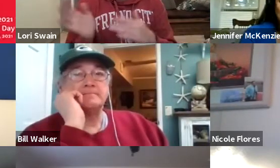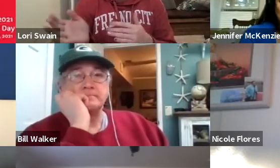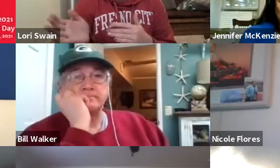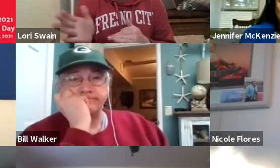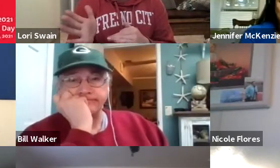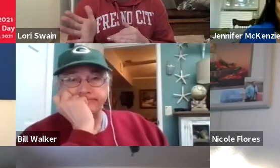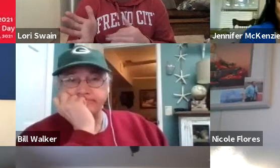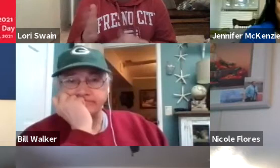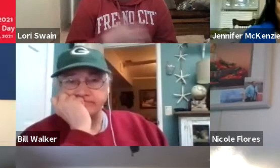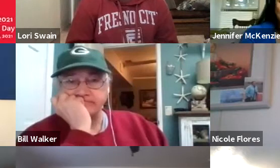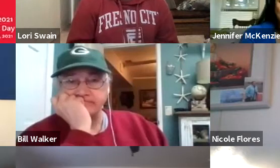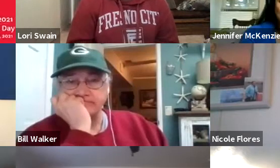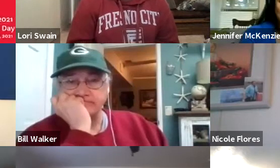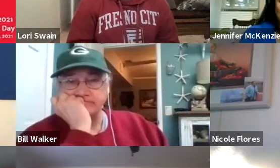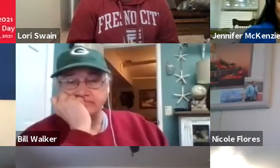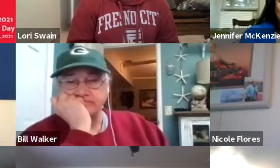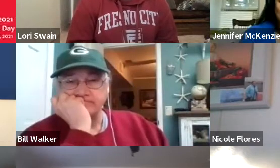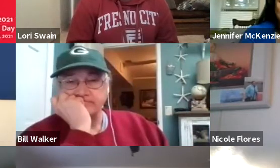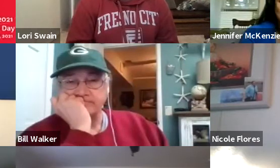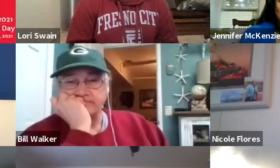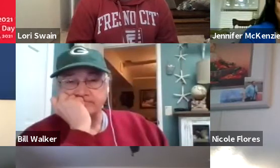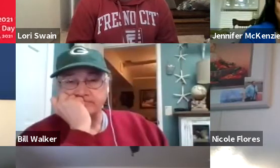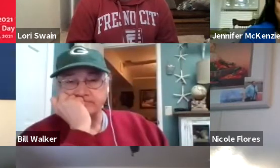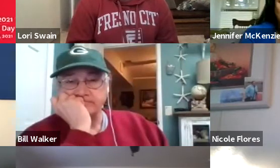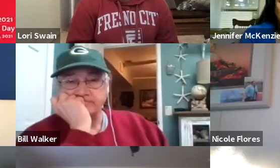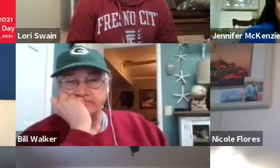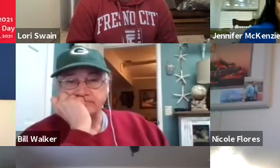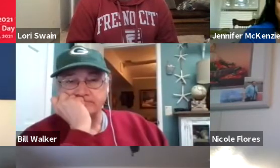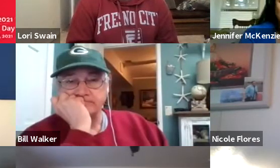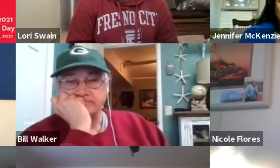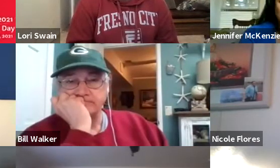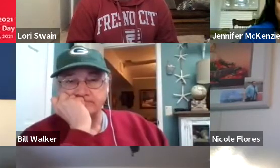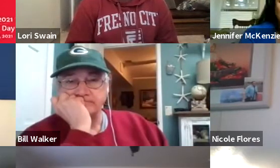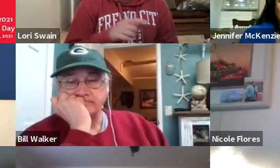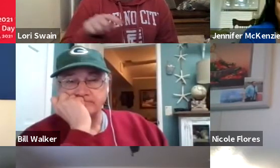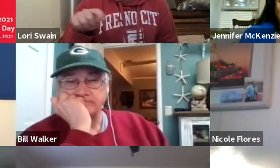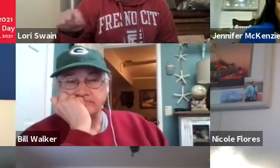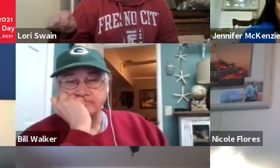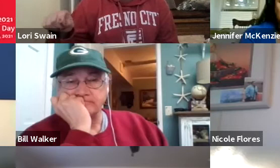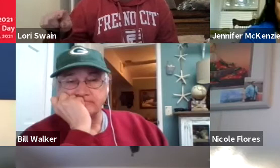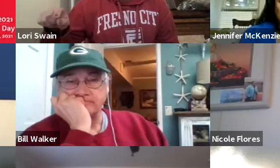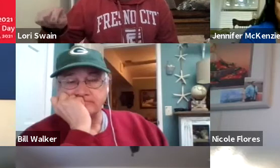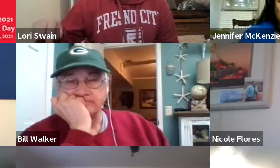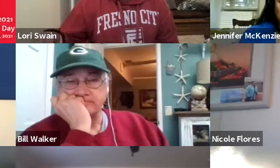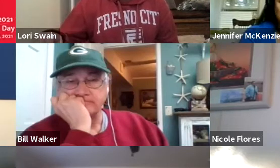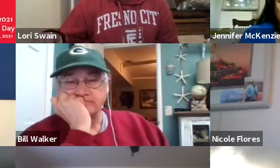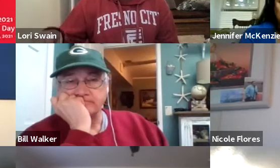what classes they should end with. And some of the majors, the faculty were like, Well, no, I don't want them taking the internship